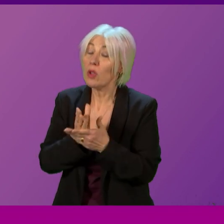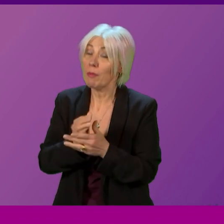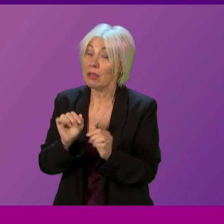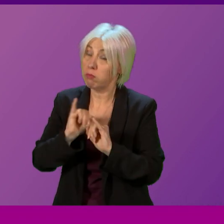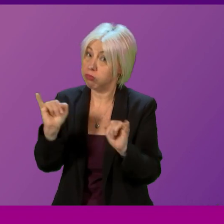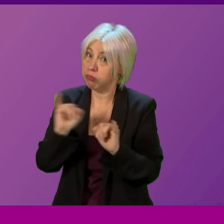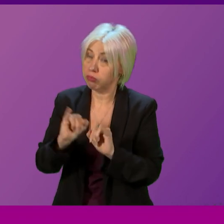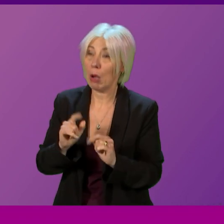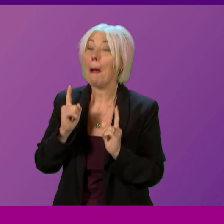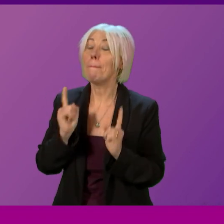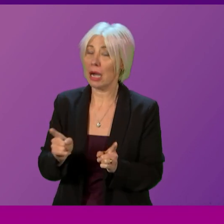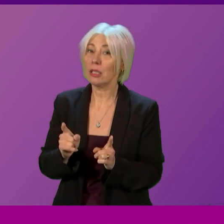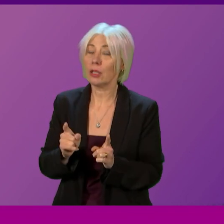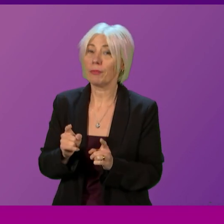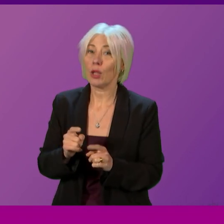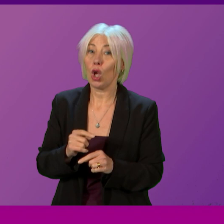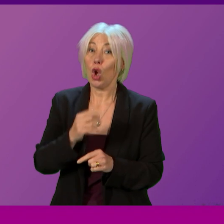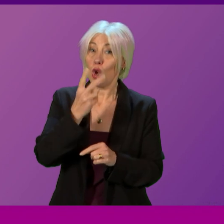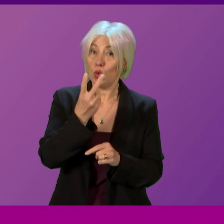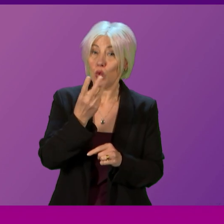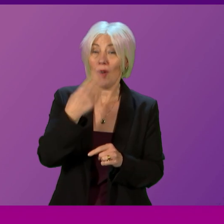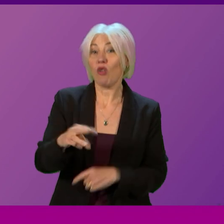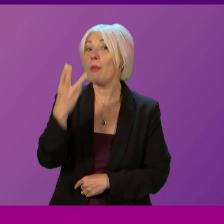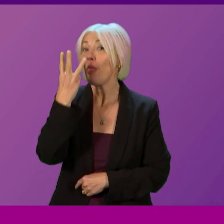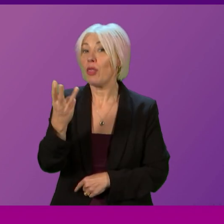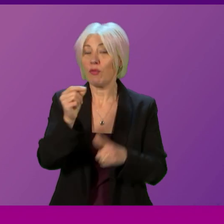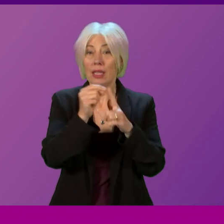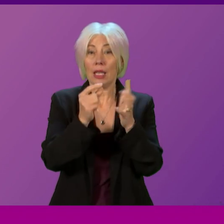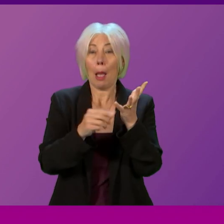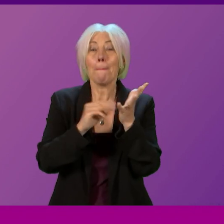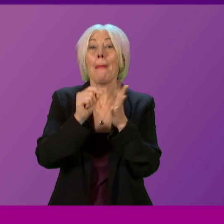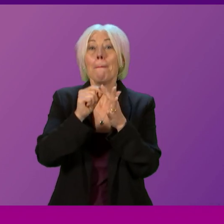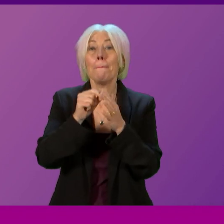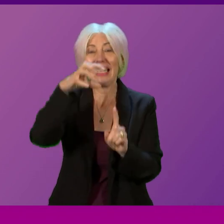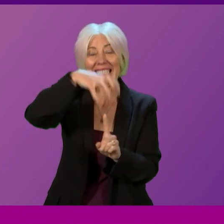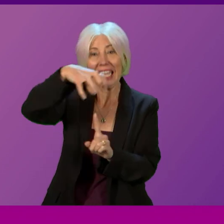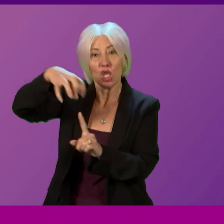However, two of the three pump stations that remove surface water from River Street, from